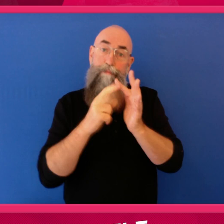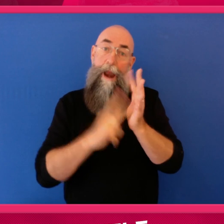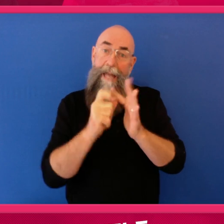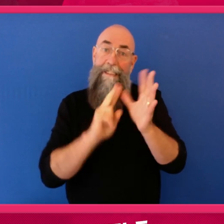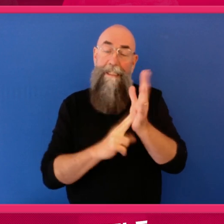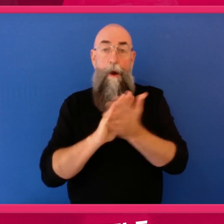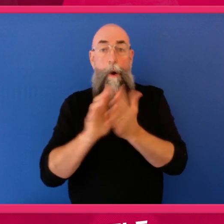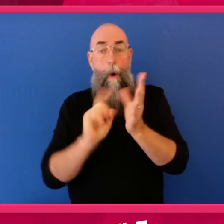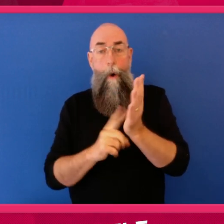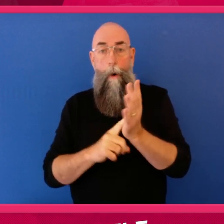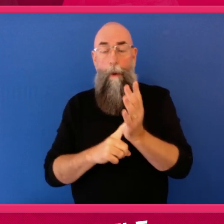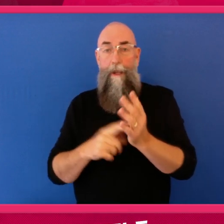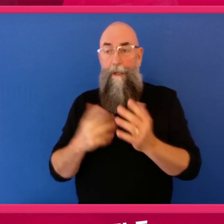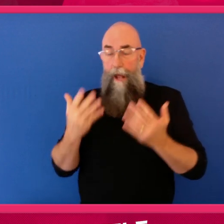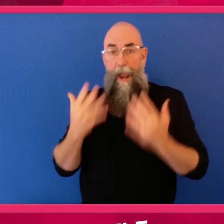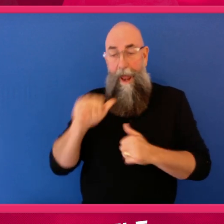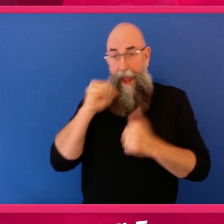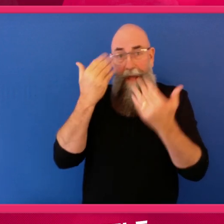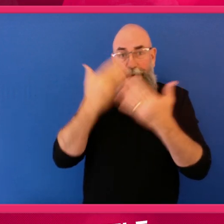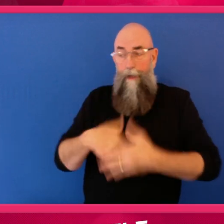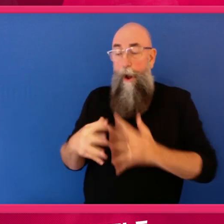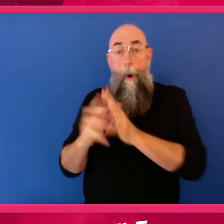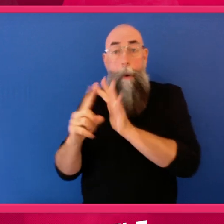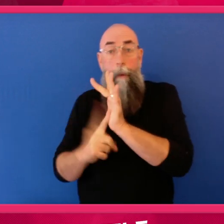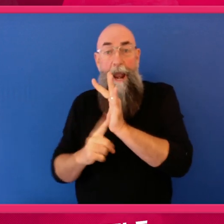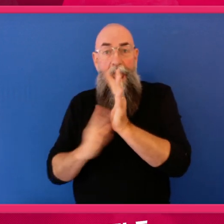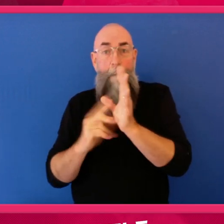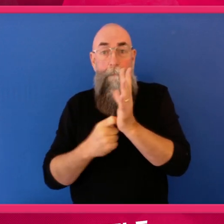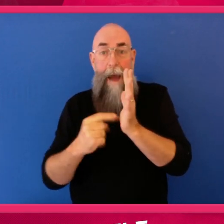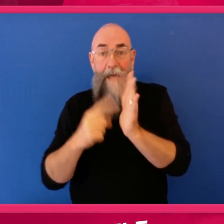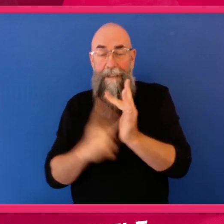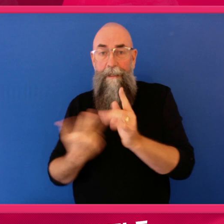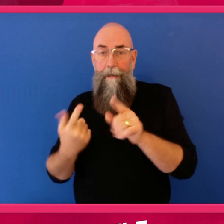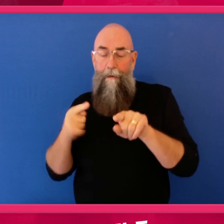a gold medalist. And that happened last night with Will Martin and Alex Tuckfield. He got